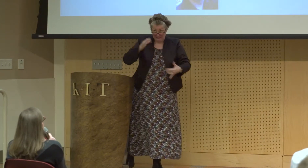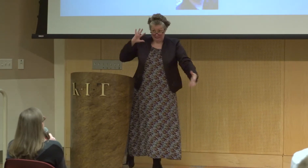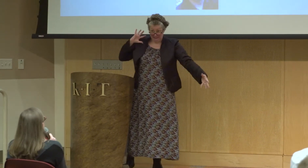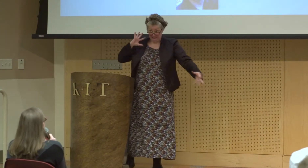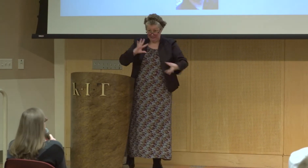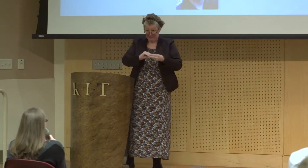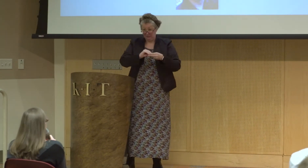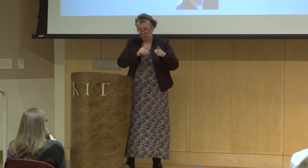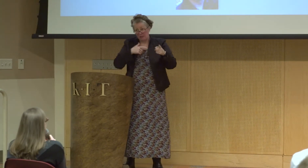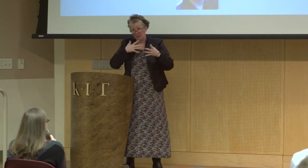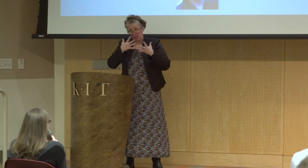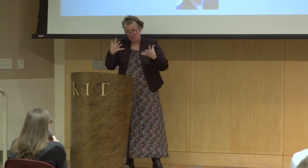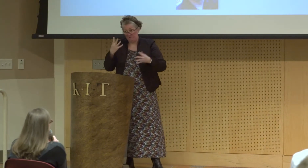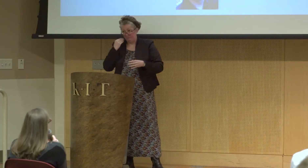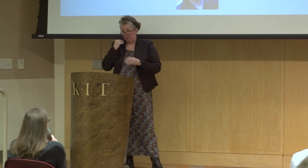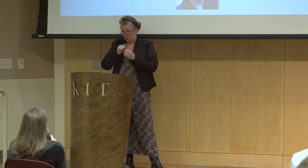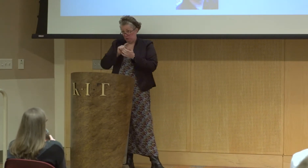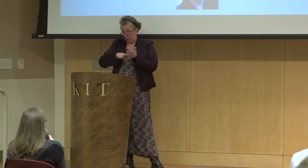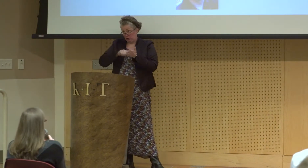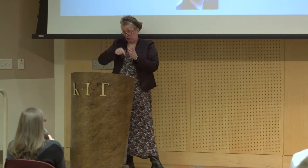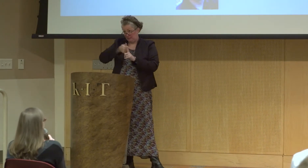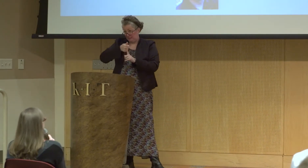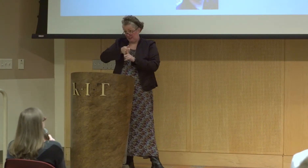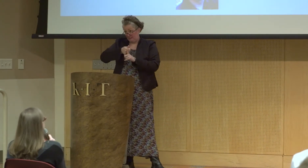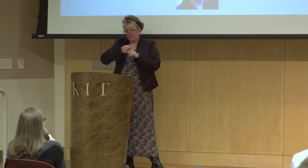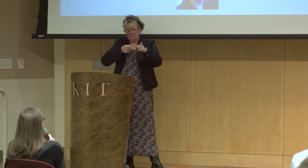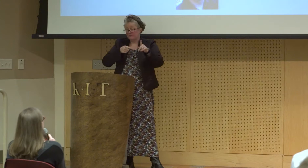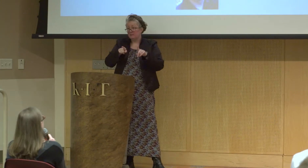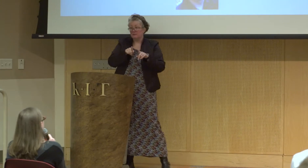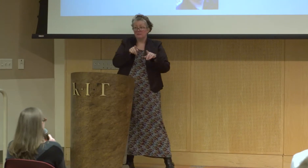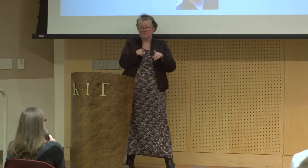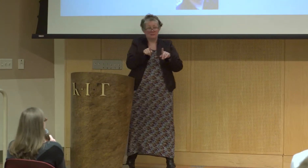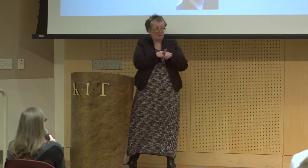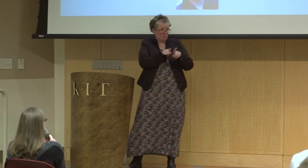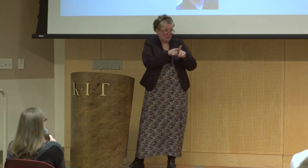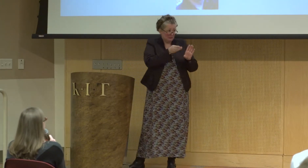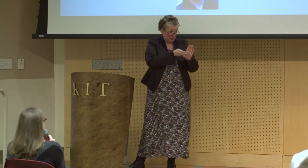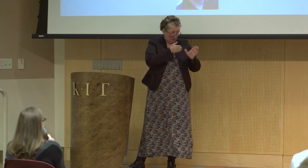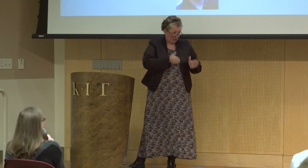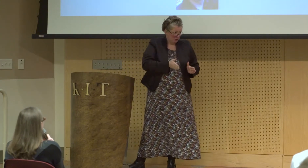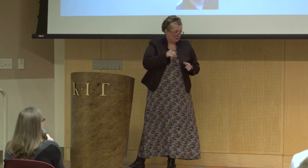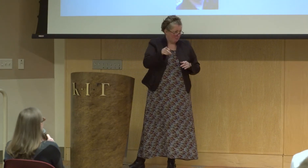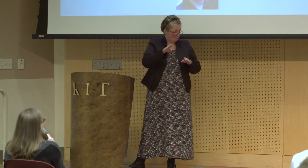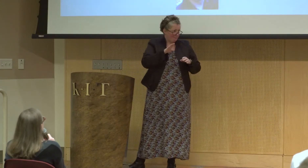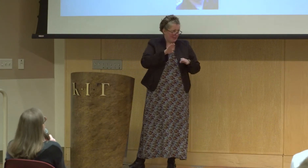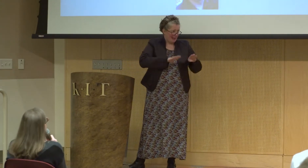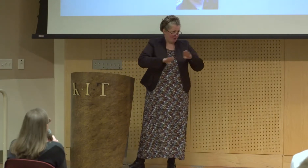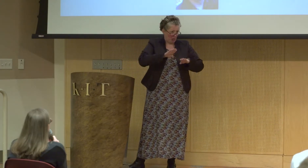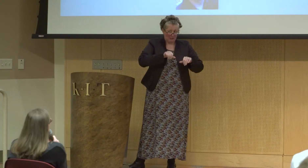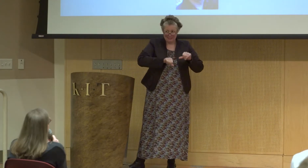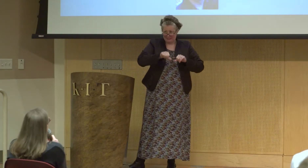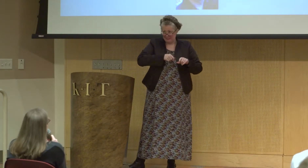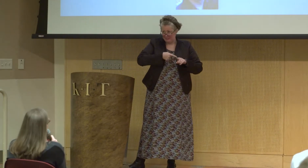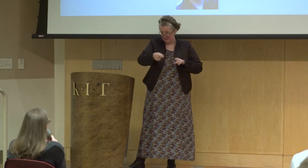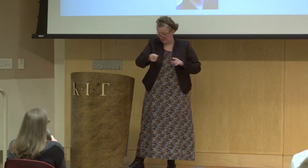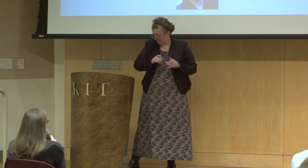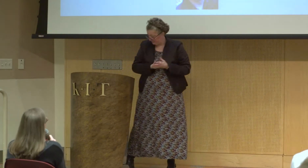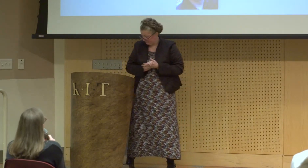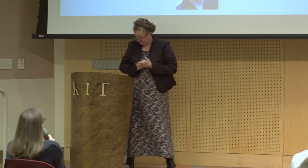receiving Federal, national and local awards. He has a plethora of experience with research. He is a psychologist